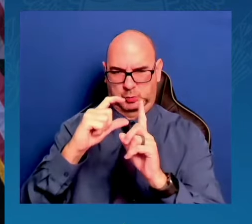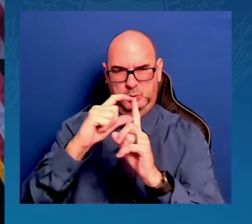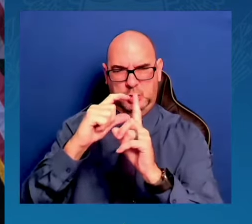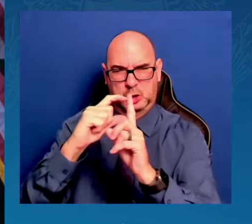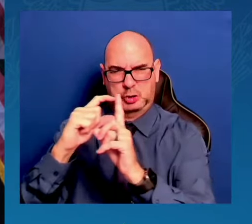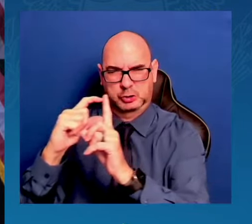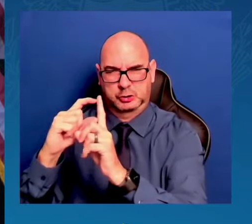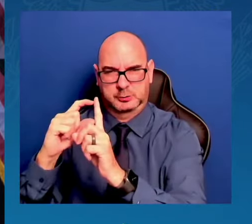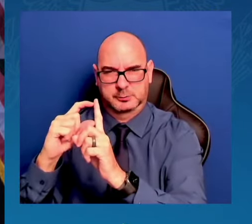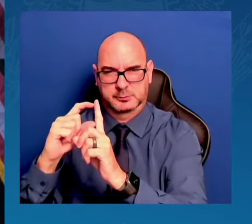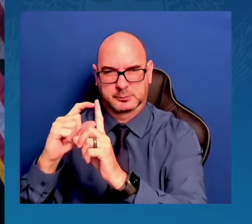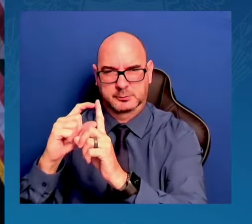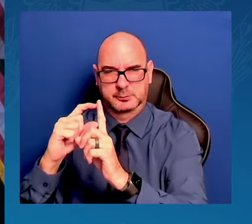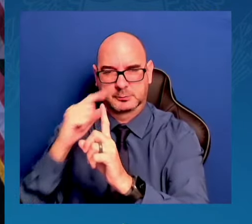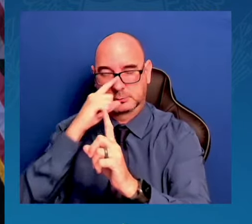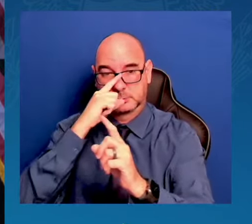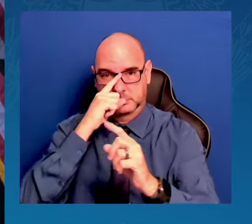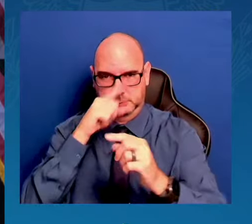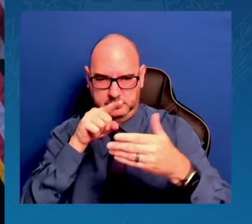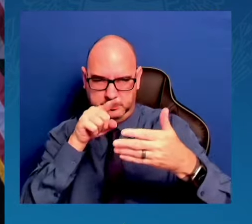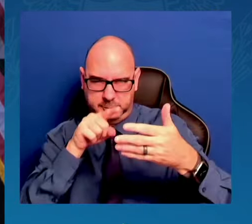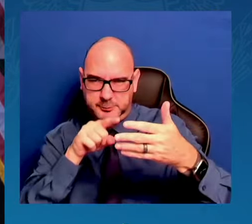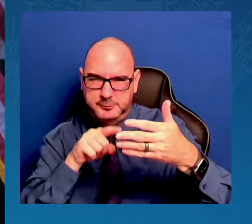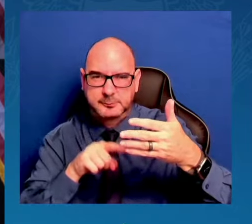that mean everything to us as Americans: